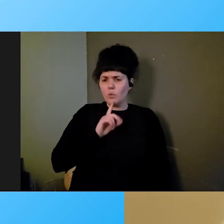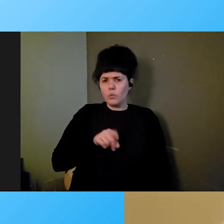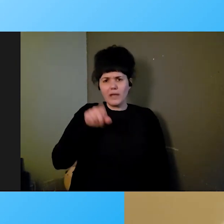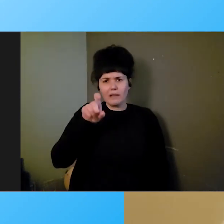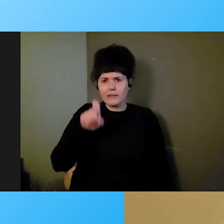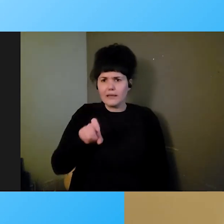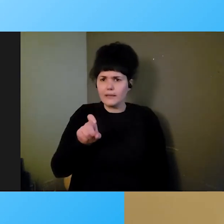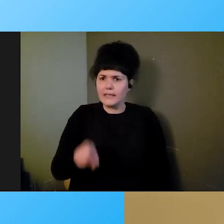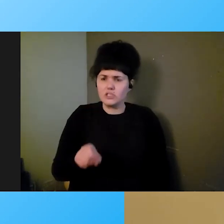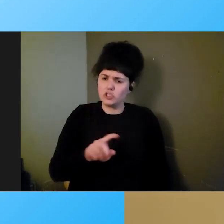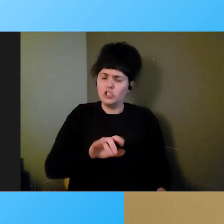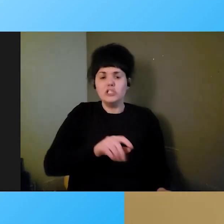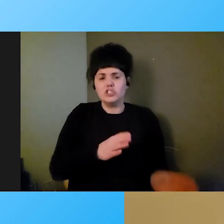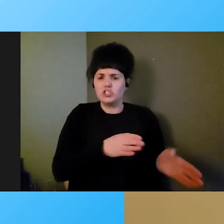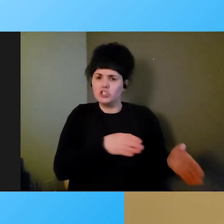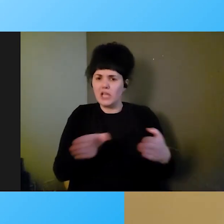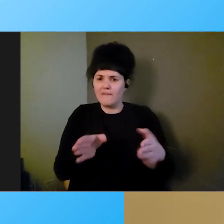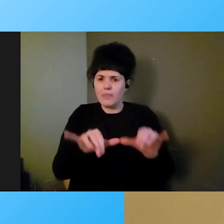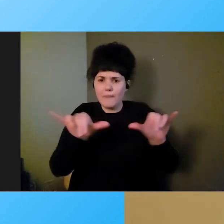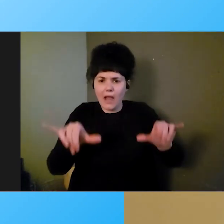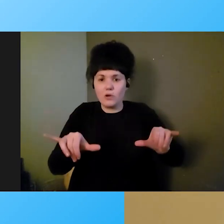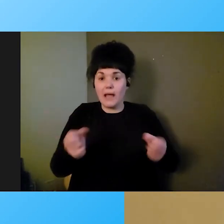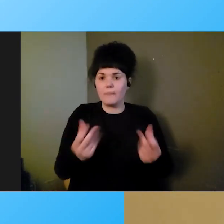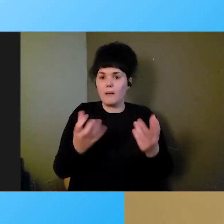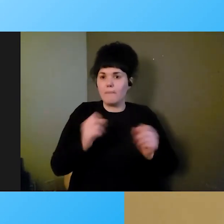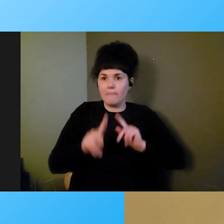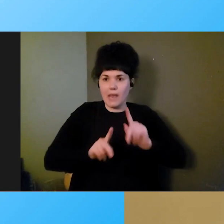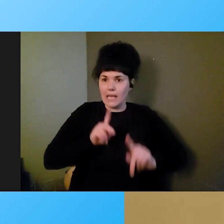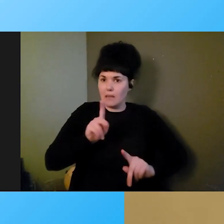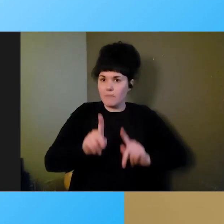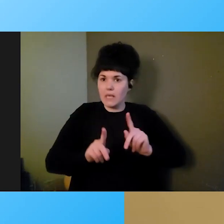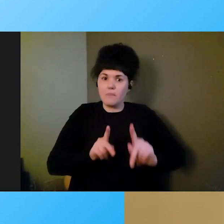paradigm that many people think